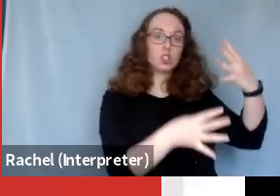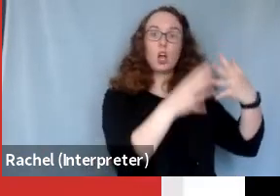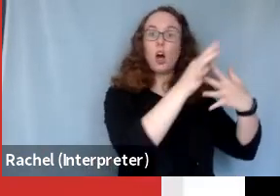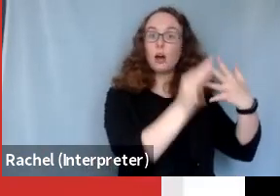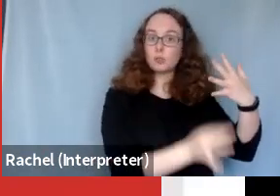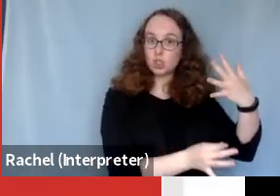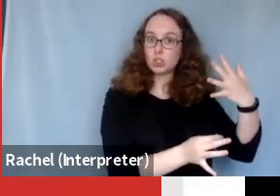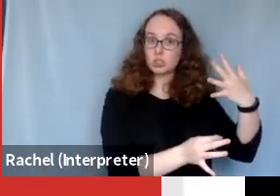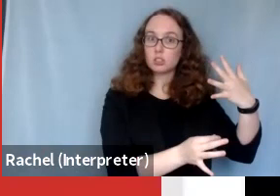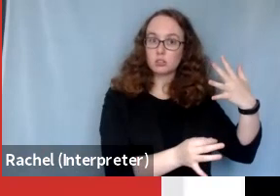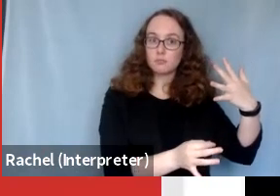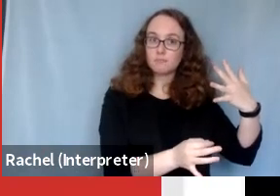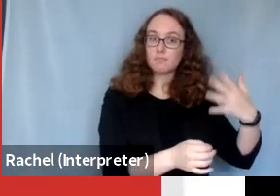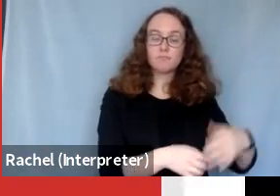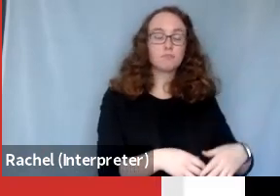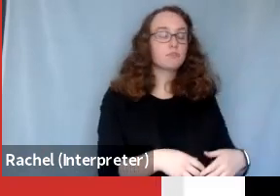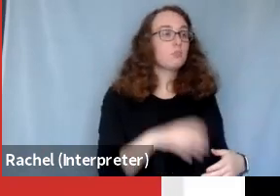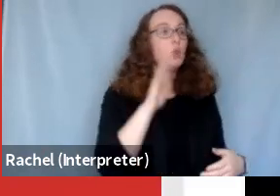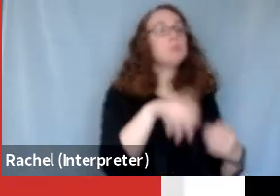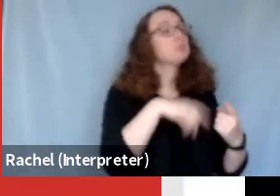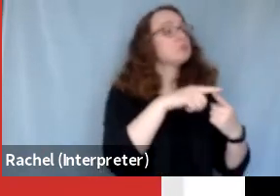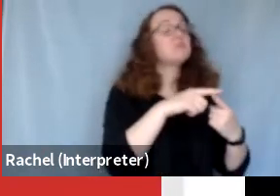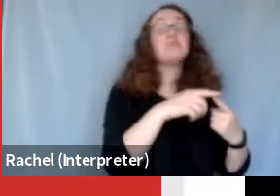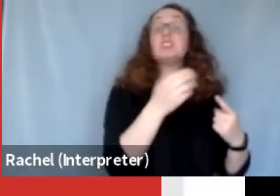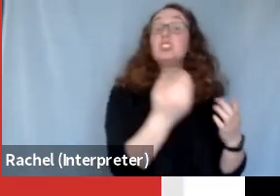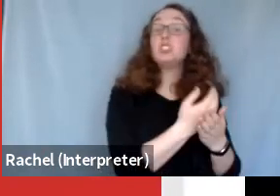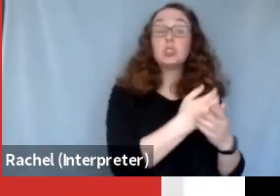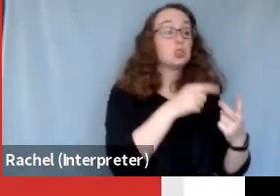purchase. So it'll say new, used, rent, digital